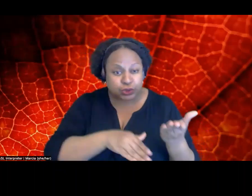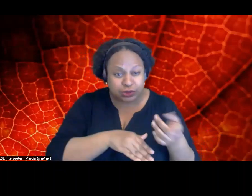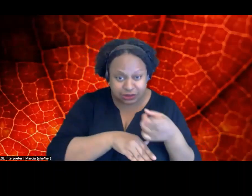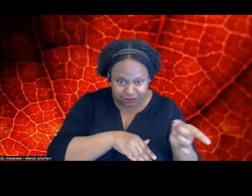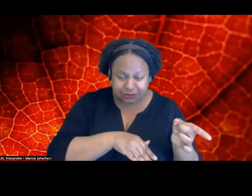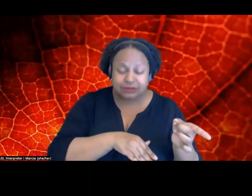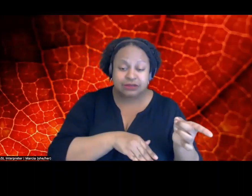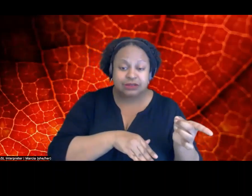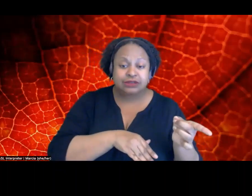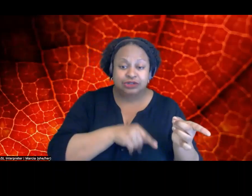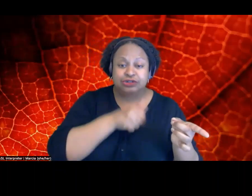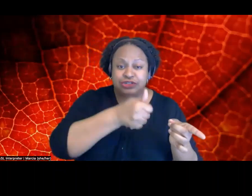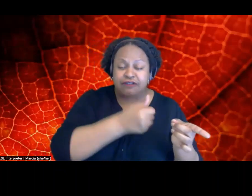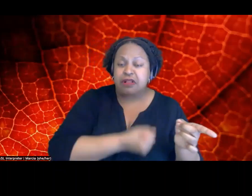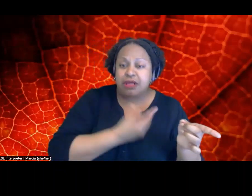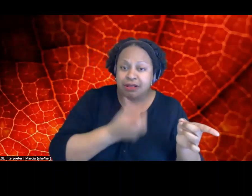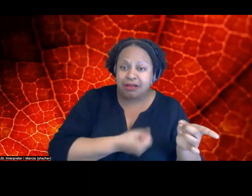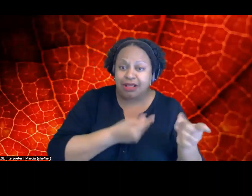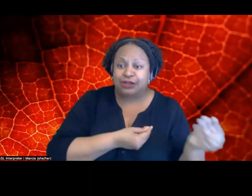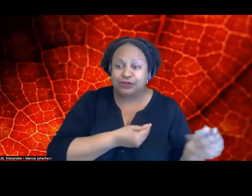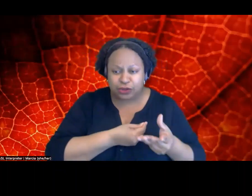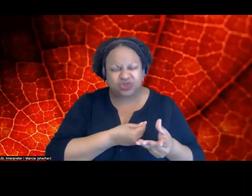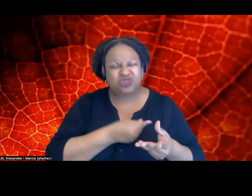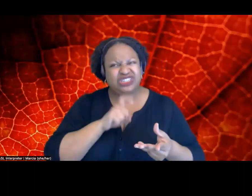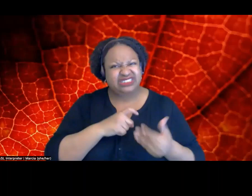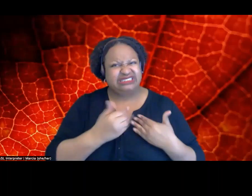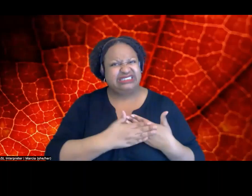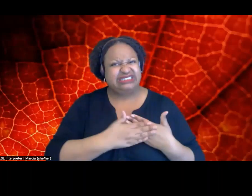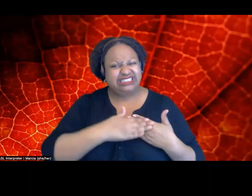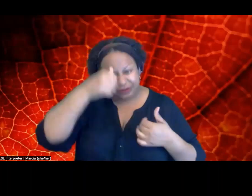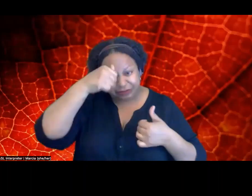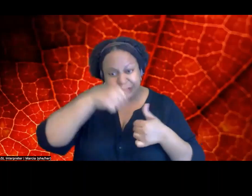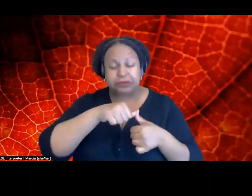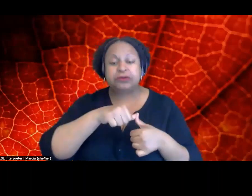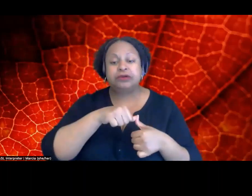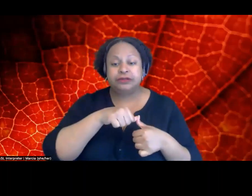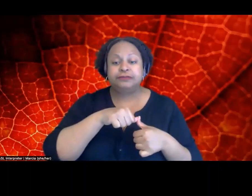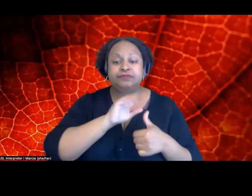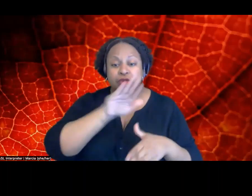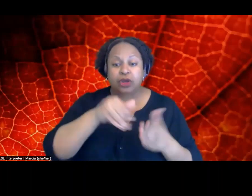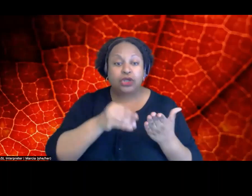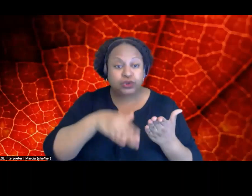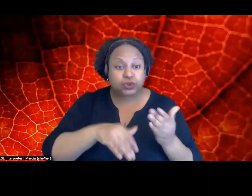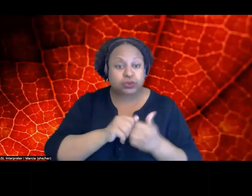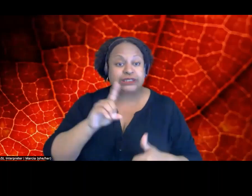And she shared that we need to remember that all students with disabilities want